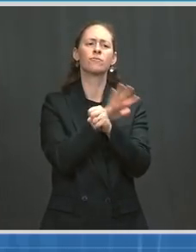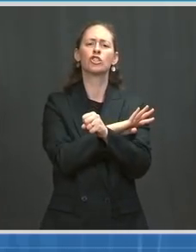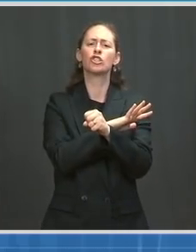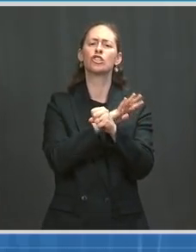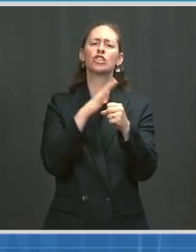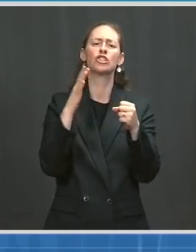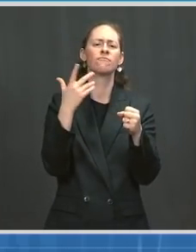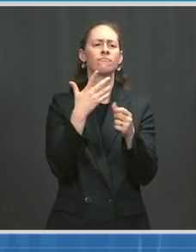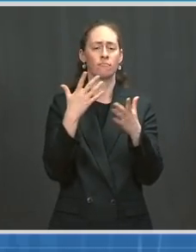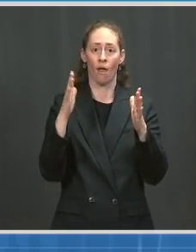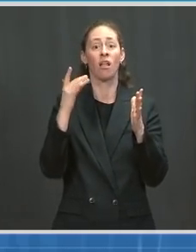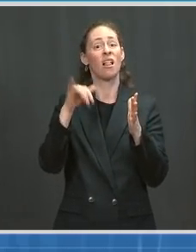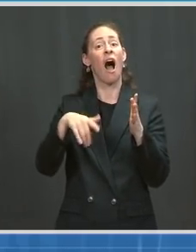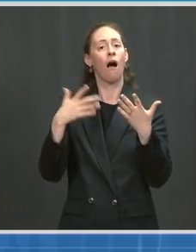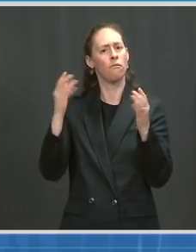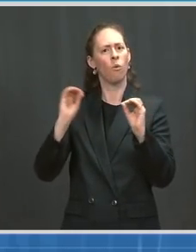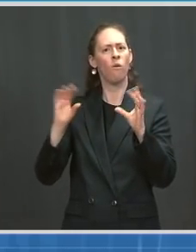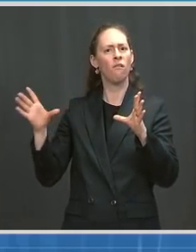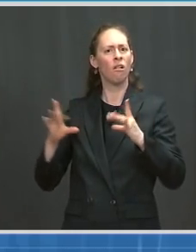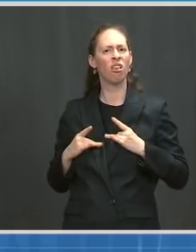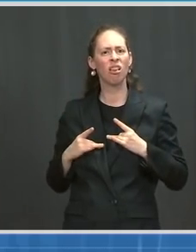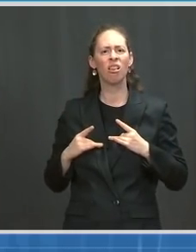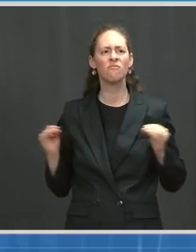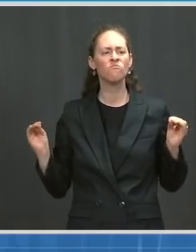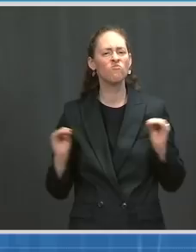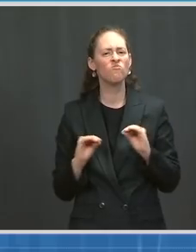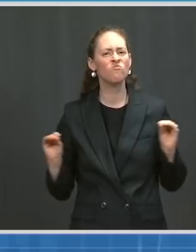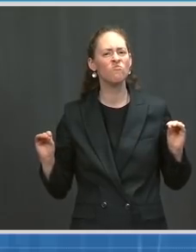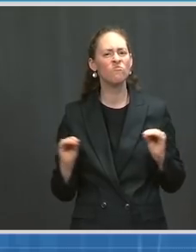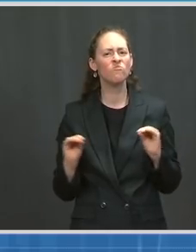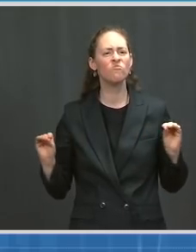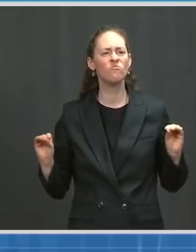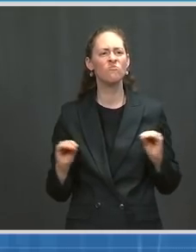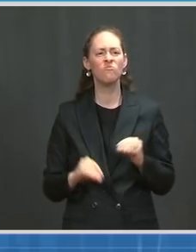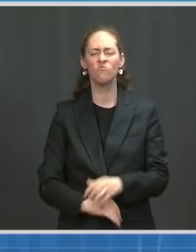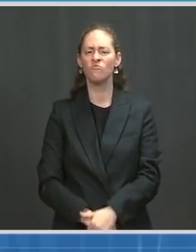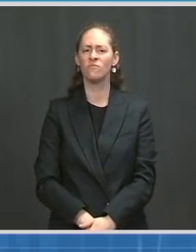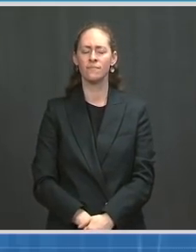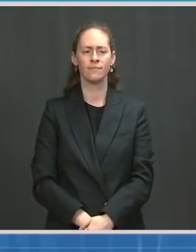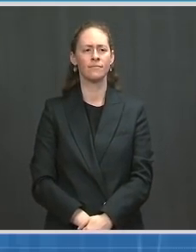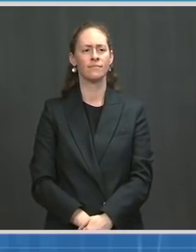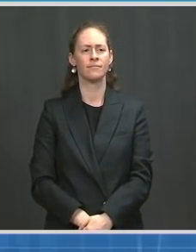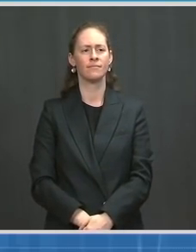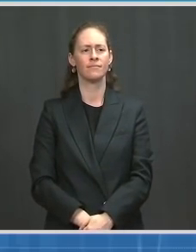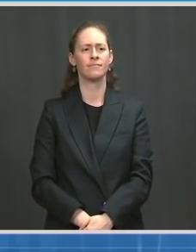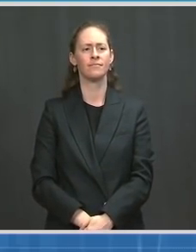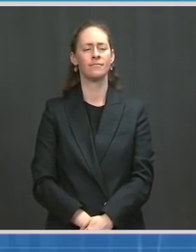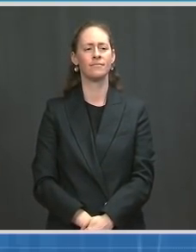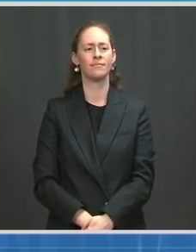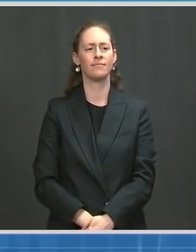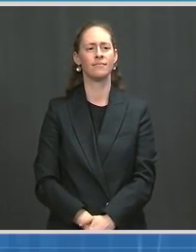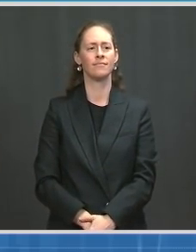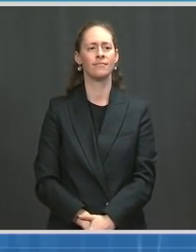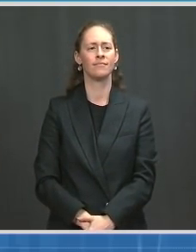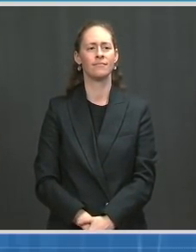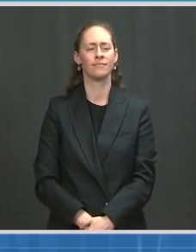were asymptomatic among vaccinated individuals -- something that we have seen in other situations.